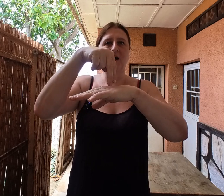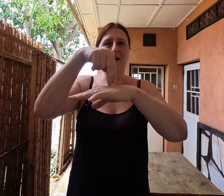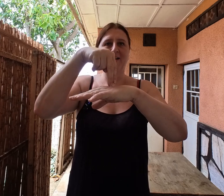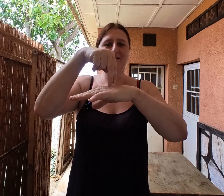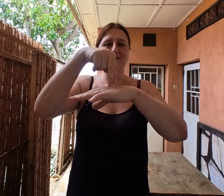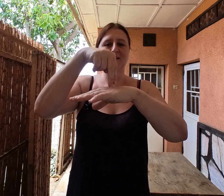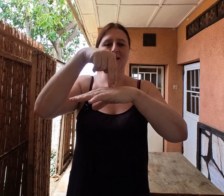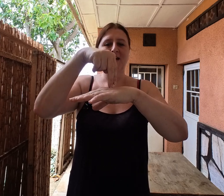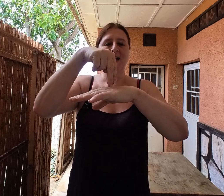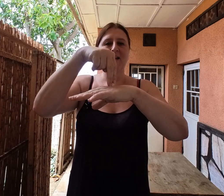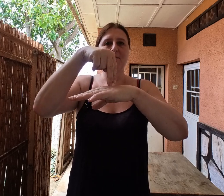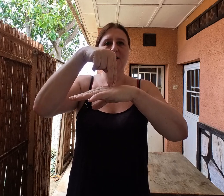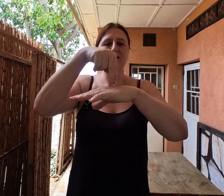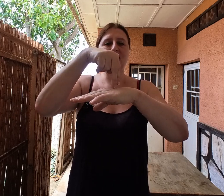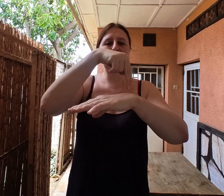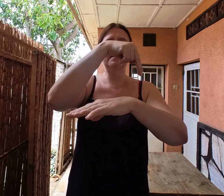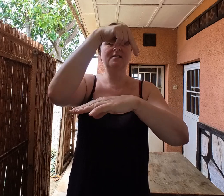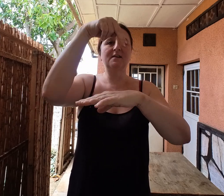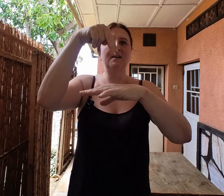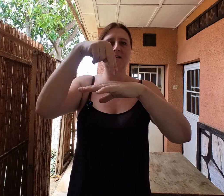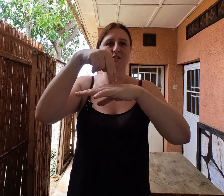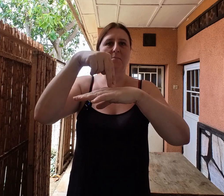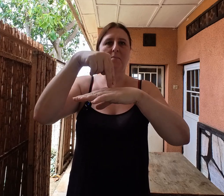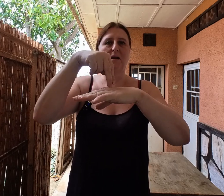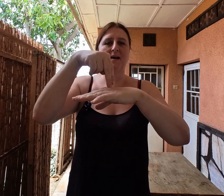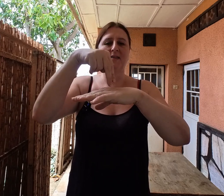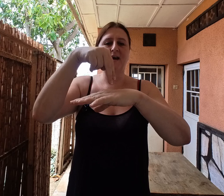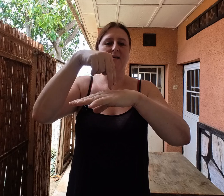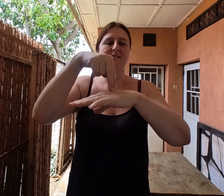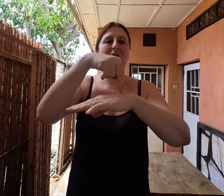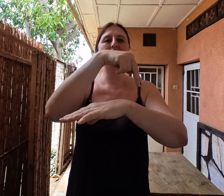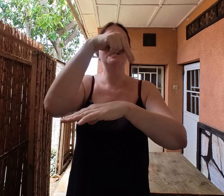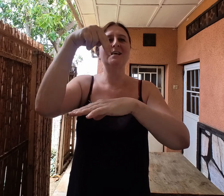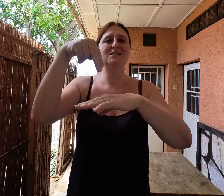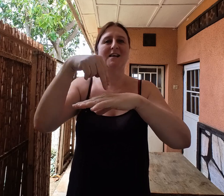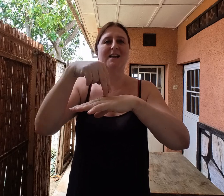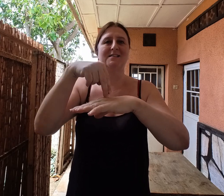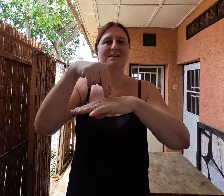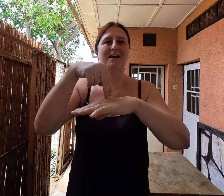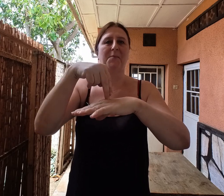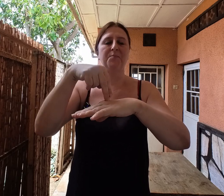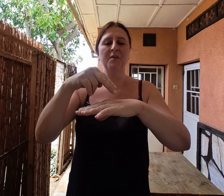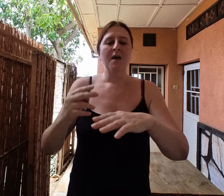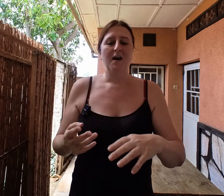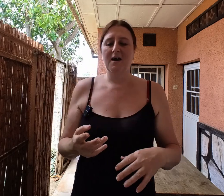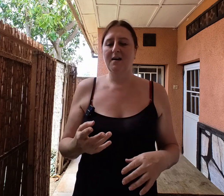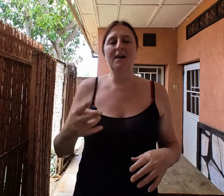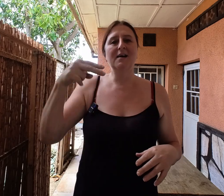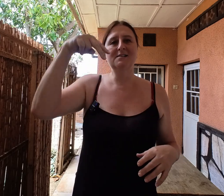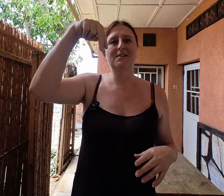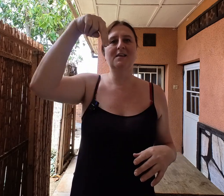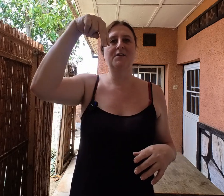your hand, and it makes a little circular jump like that. So, nationality. I like to think of